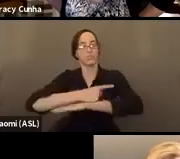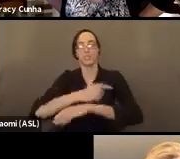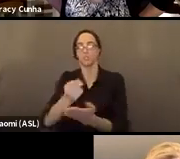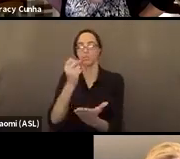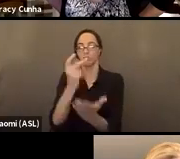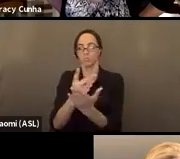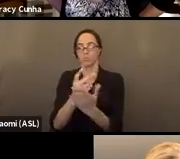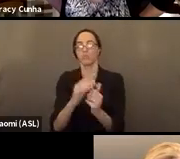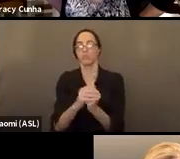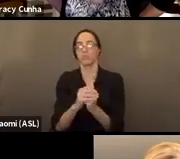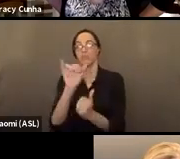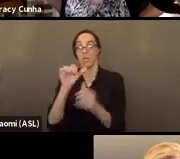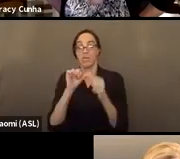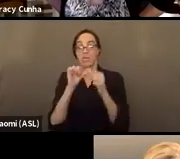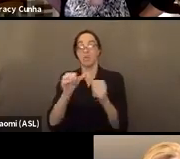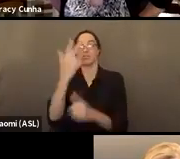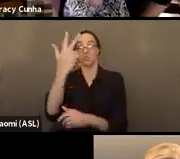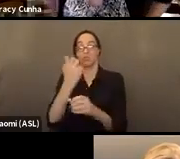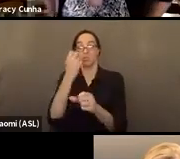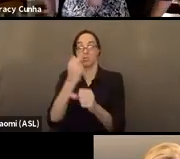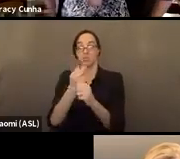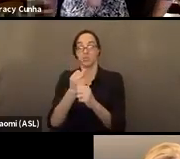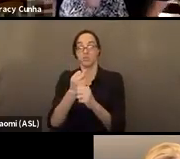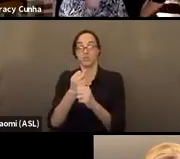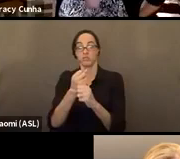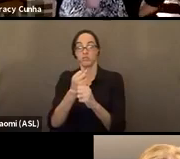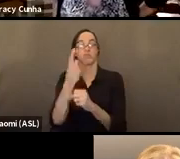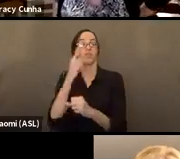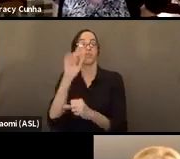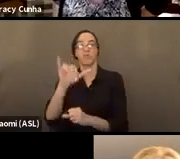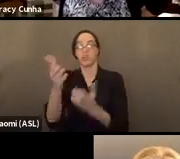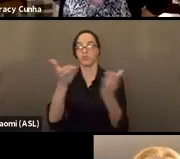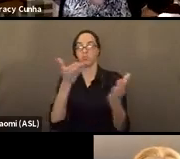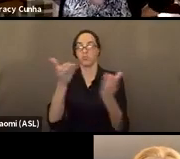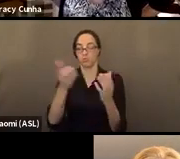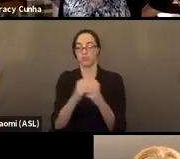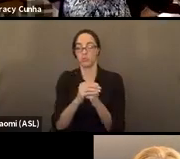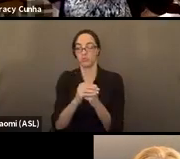that service so and then they'll send out a renewal to see if you're still wanting to use